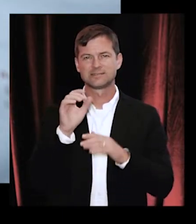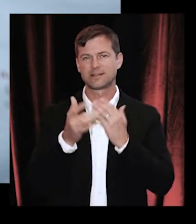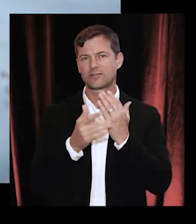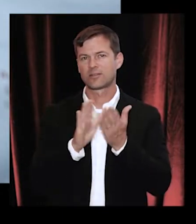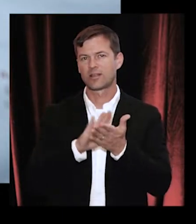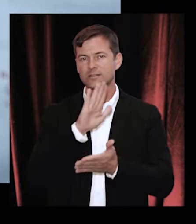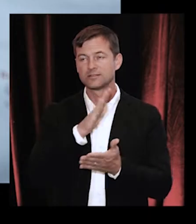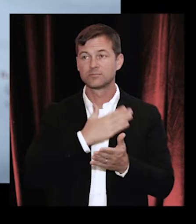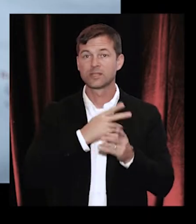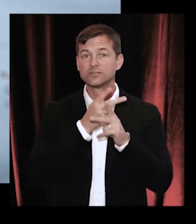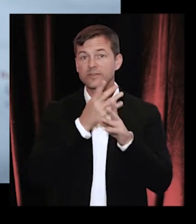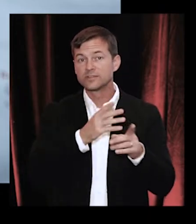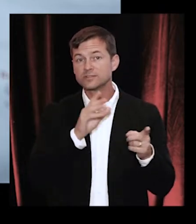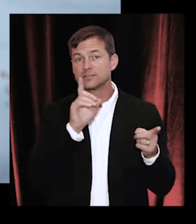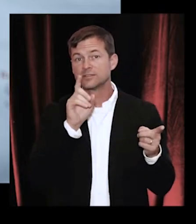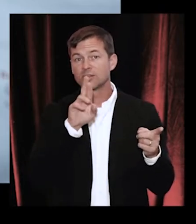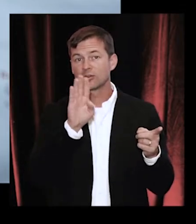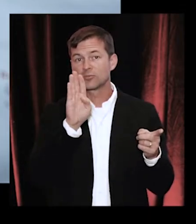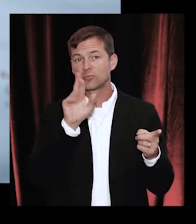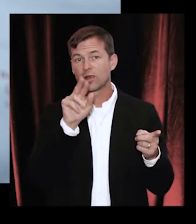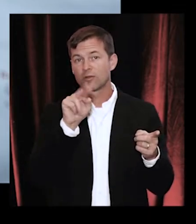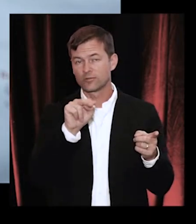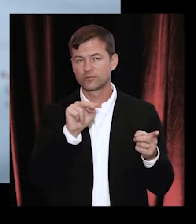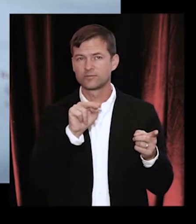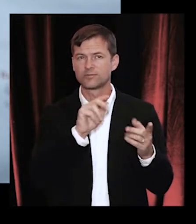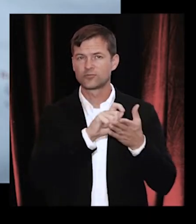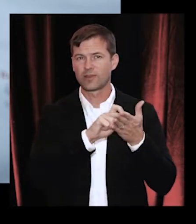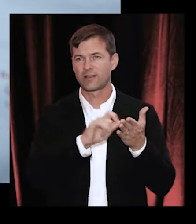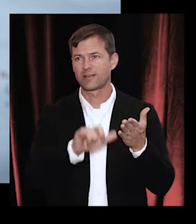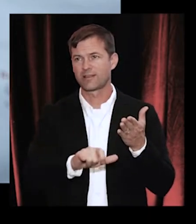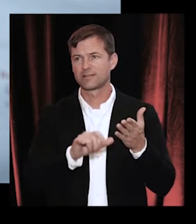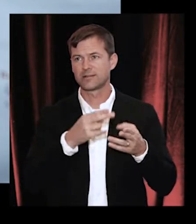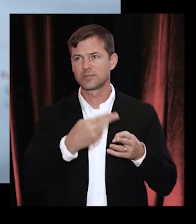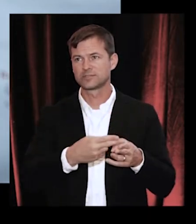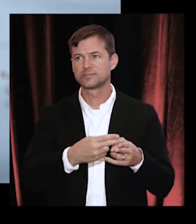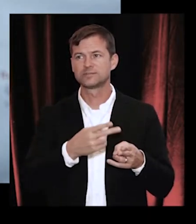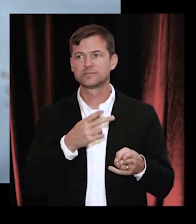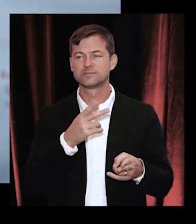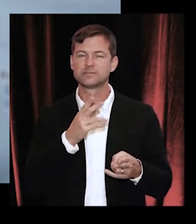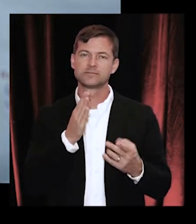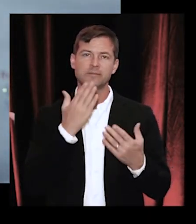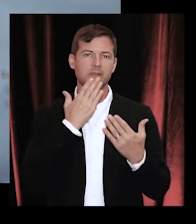Dr. Brown, for writing this nomination. I'm so, so thankful.